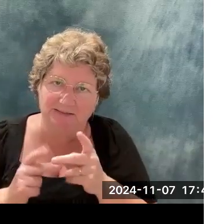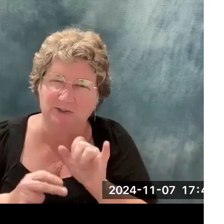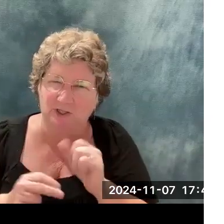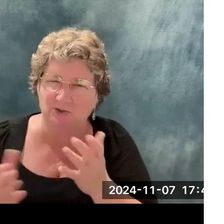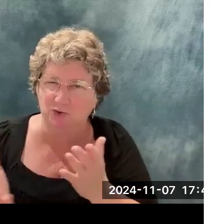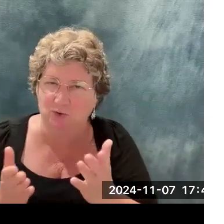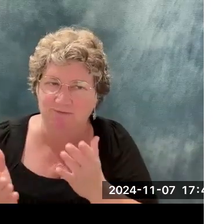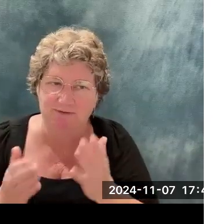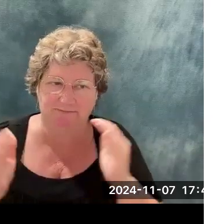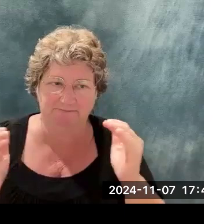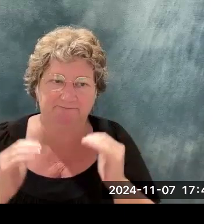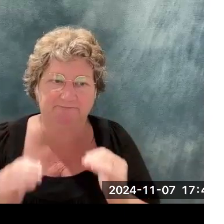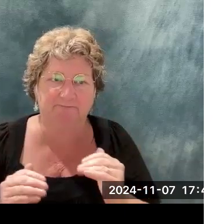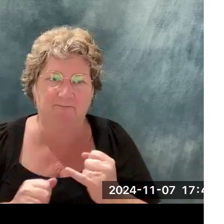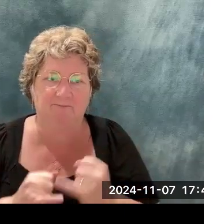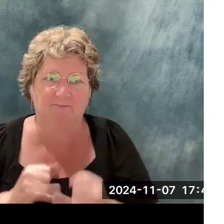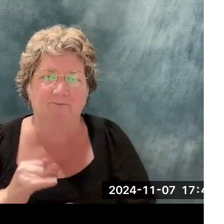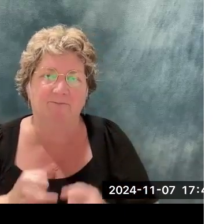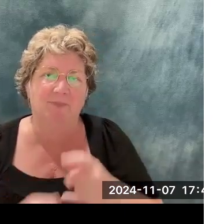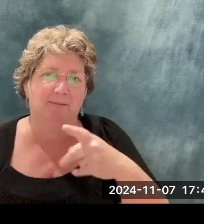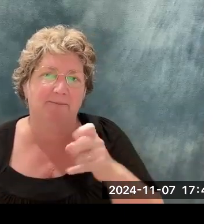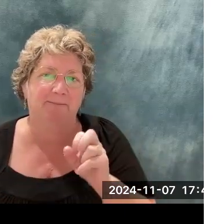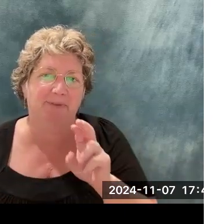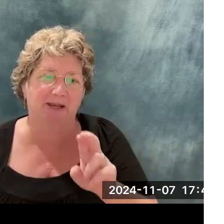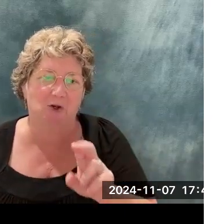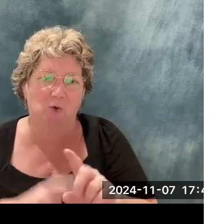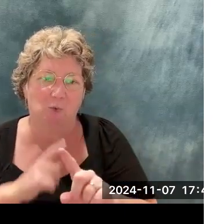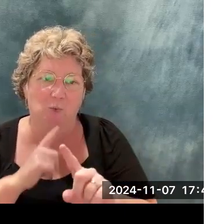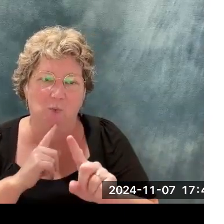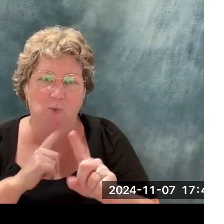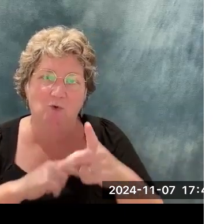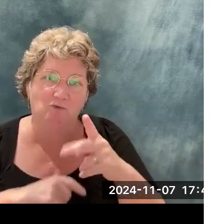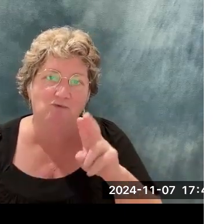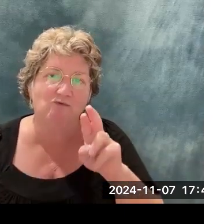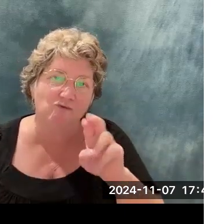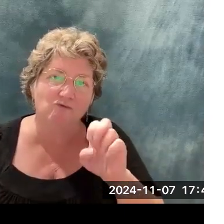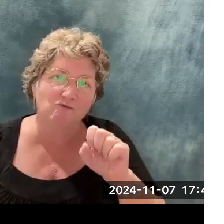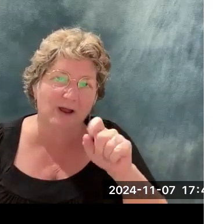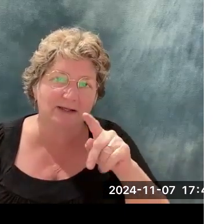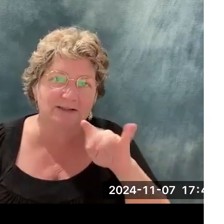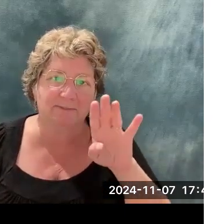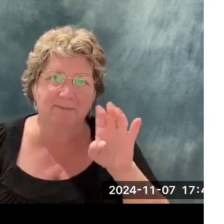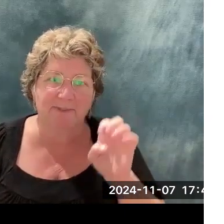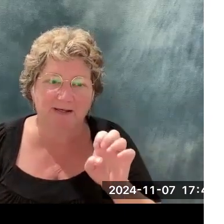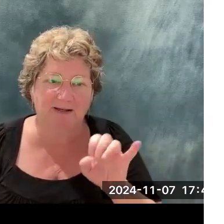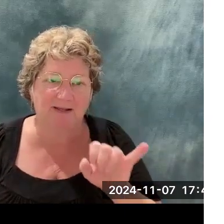by New Life 2, and that opened on July 1 and began accepting stays shortly after.